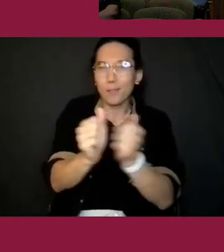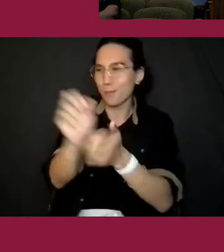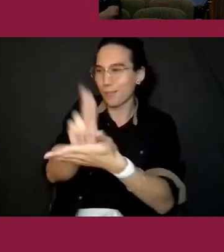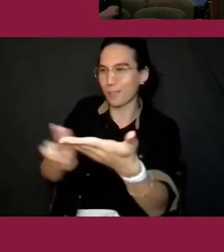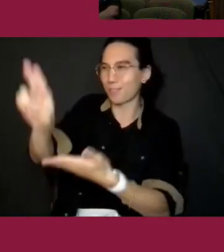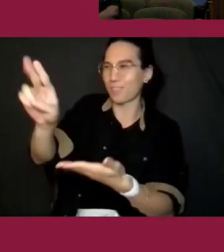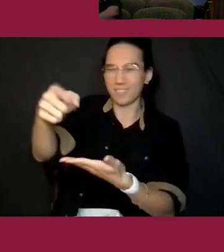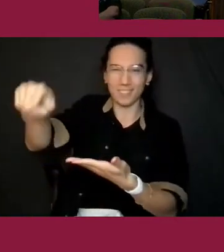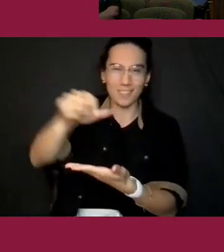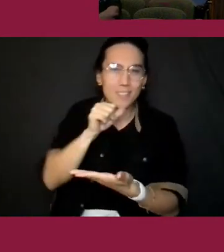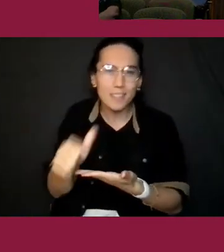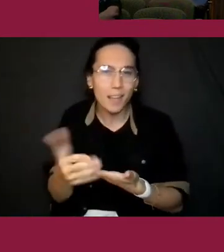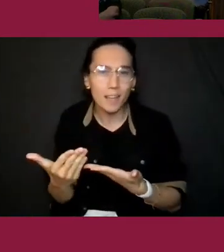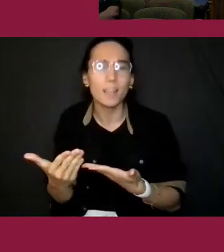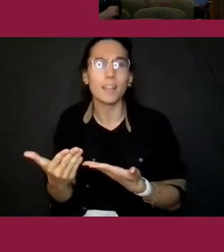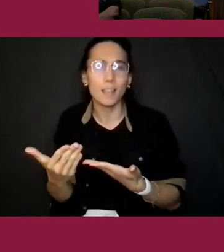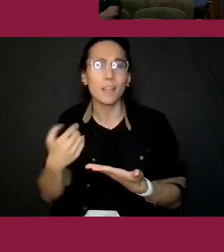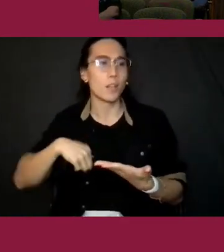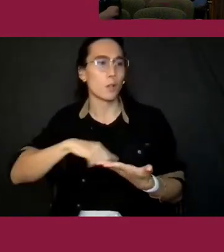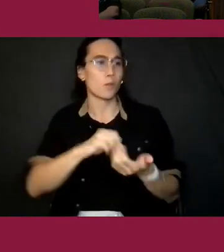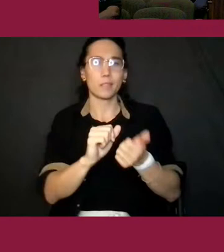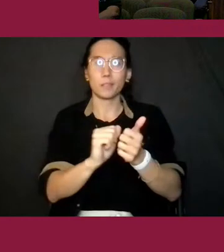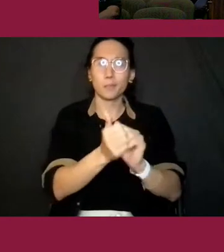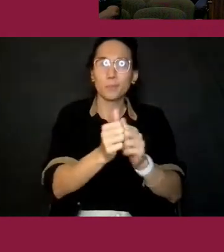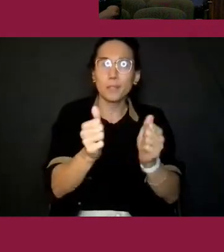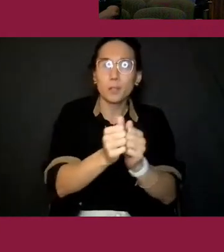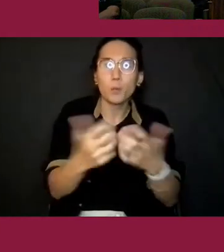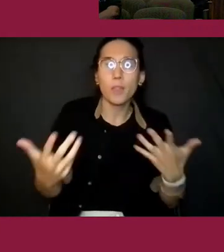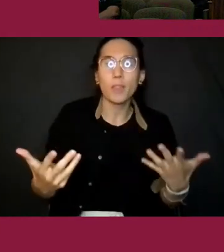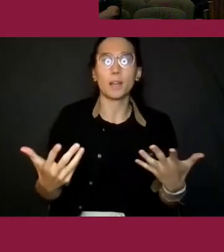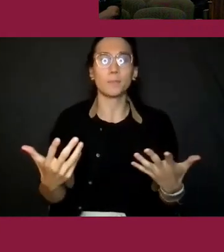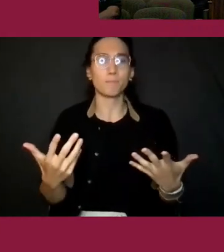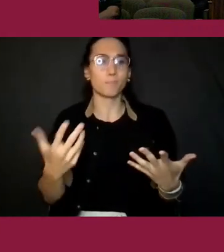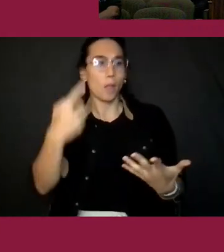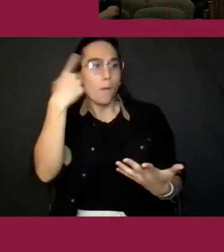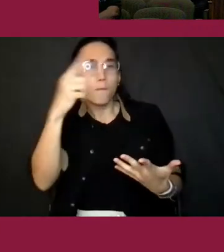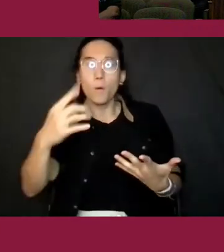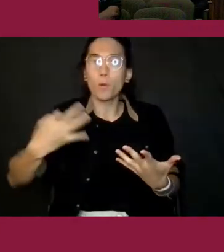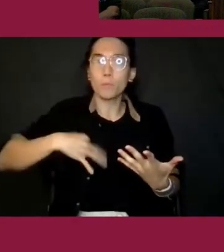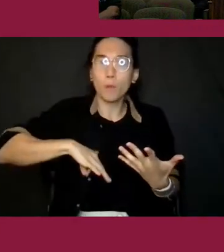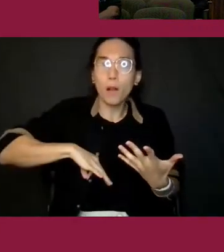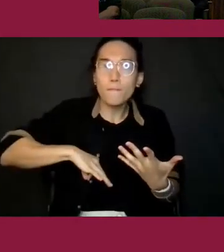We're competing with, um, for-profit and building debt, going